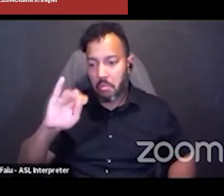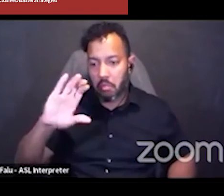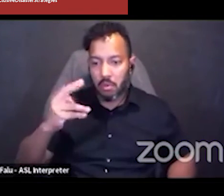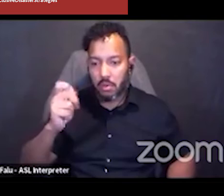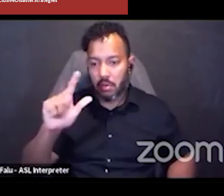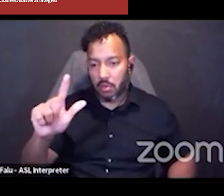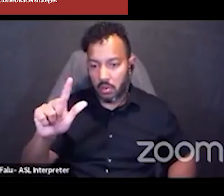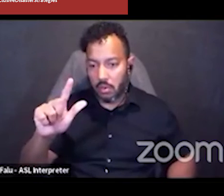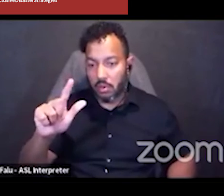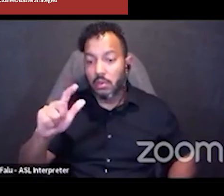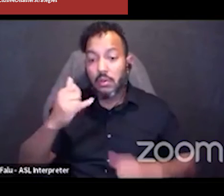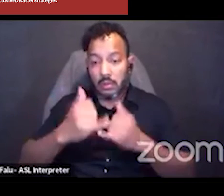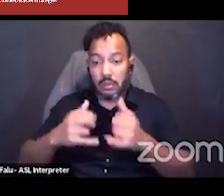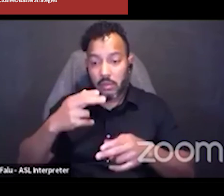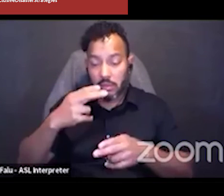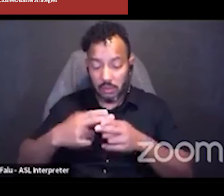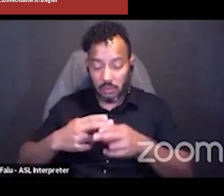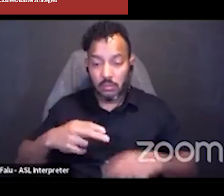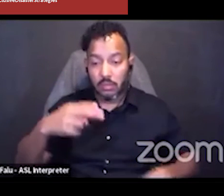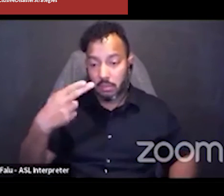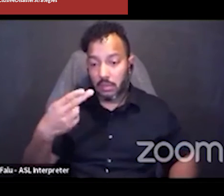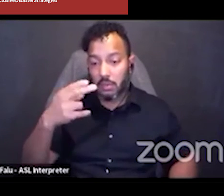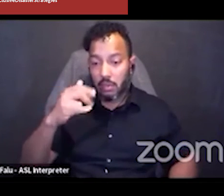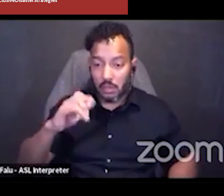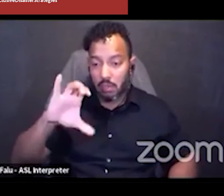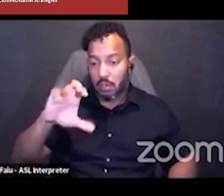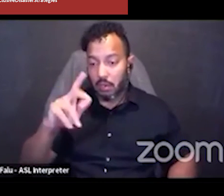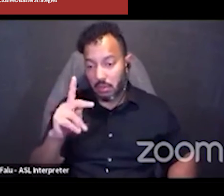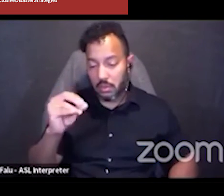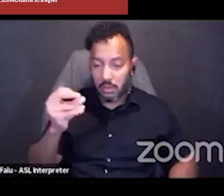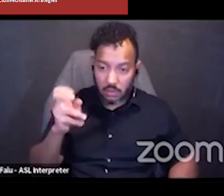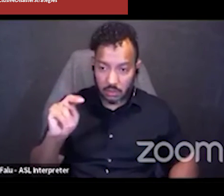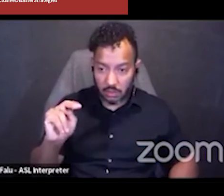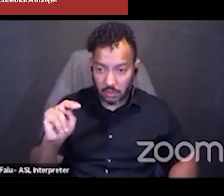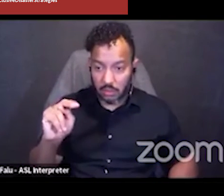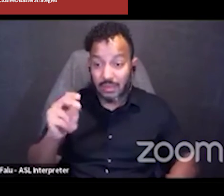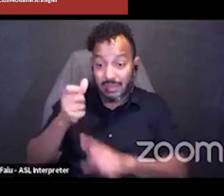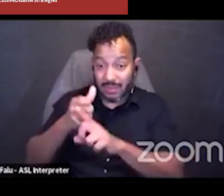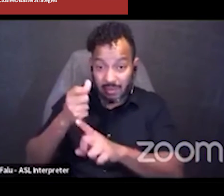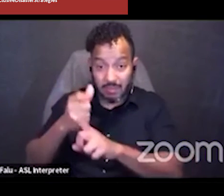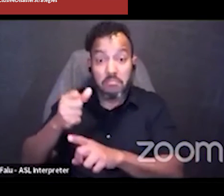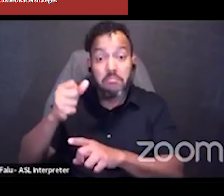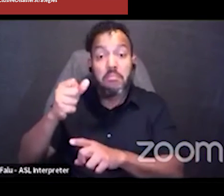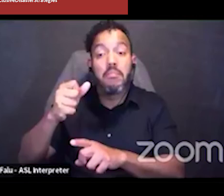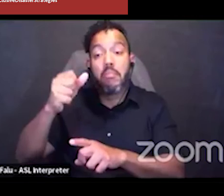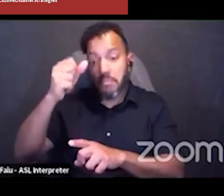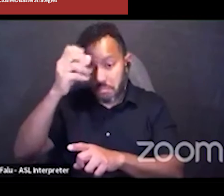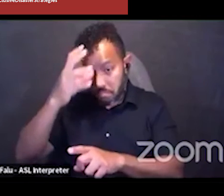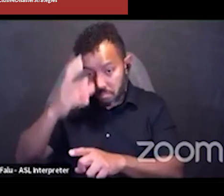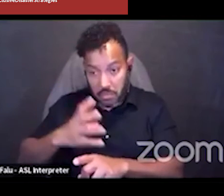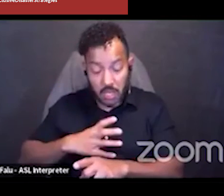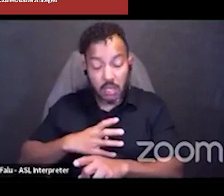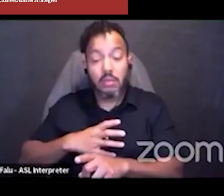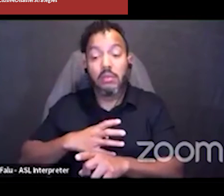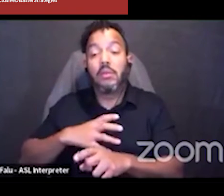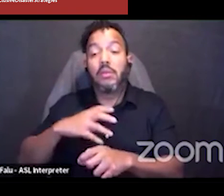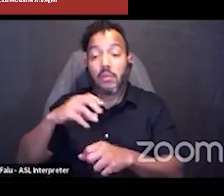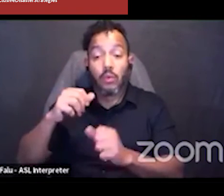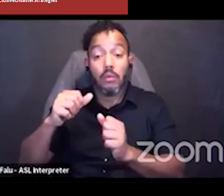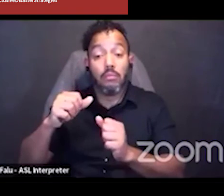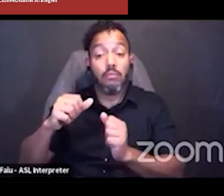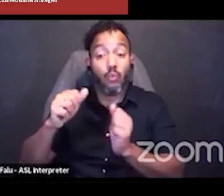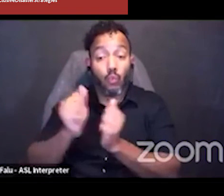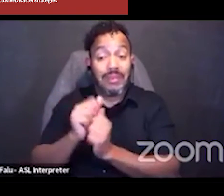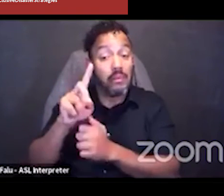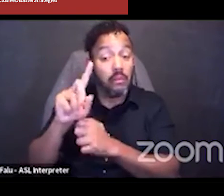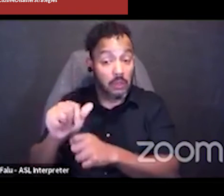man with a disability ended up in the hospital.